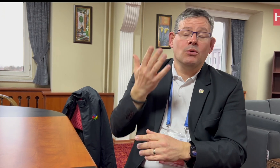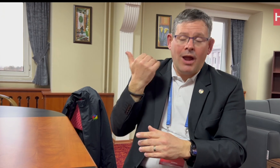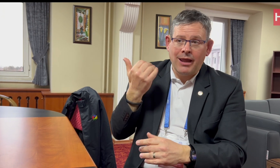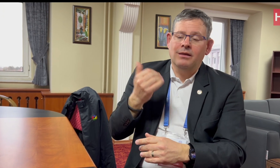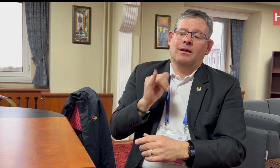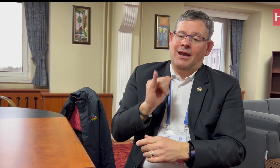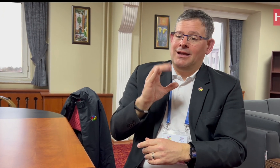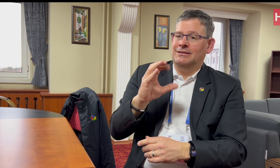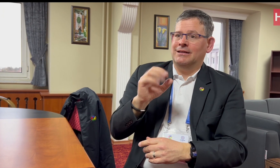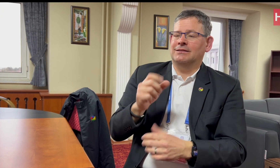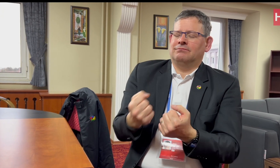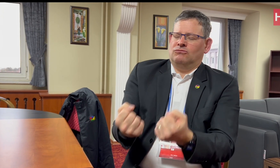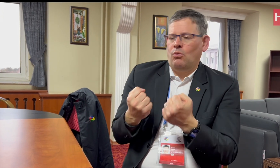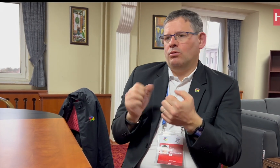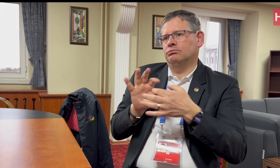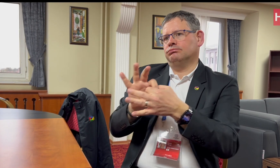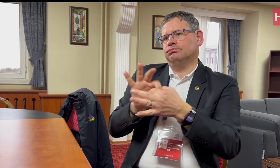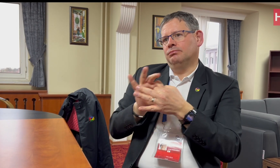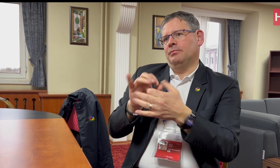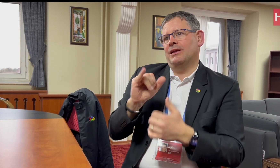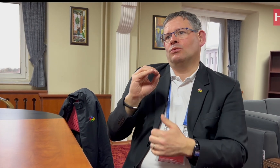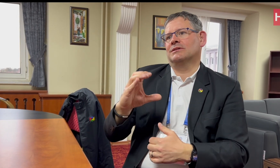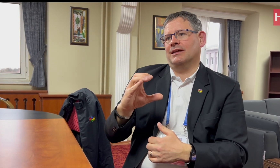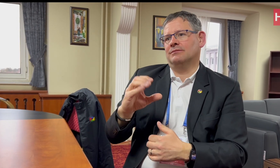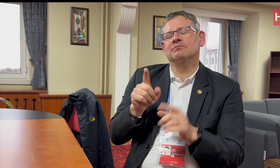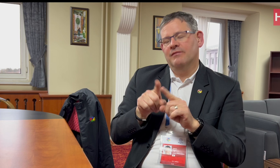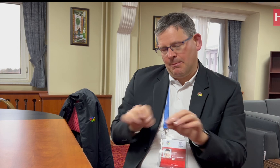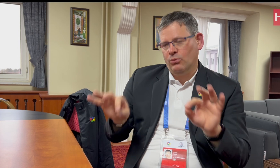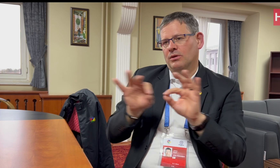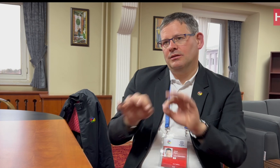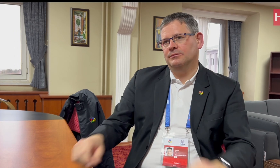We have a strong working relationship with IOC and that's important.